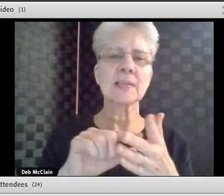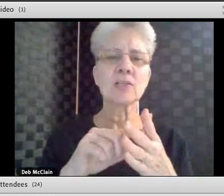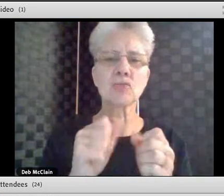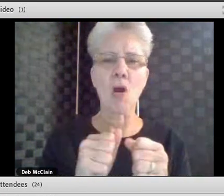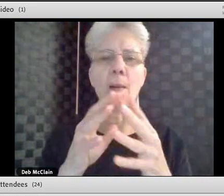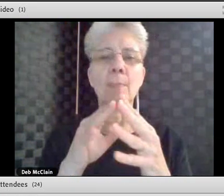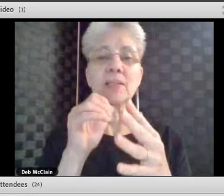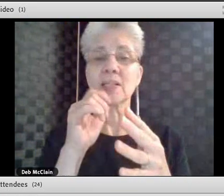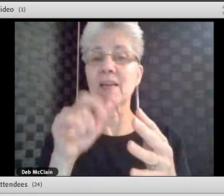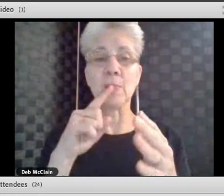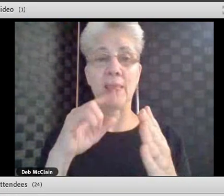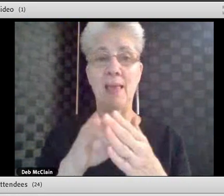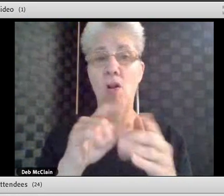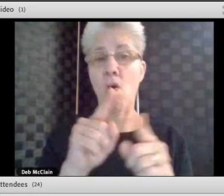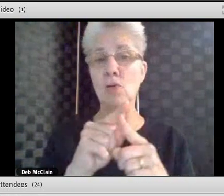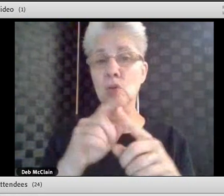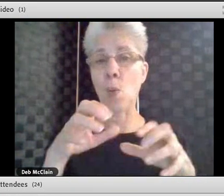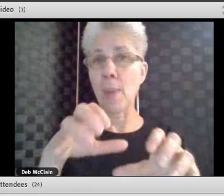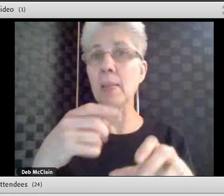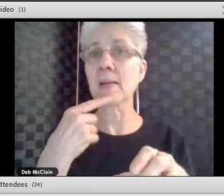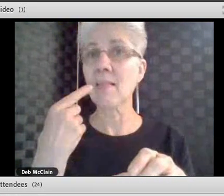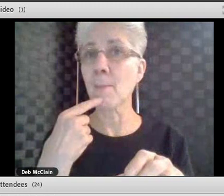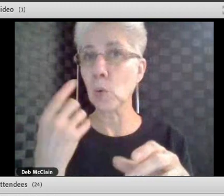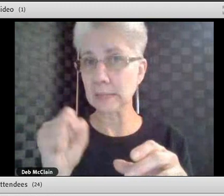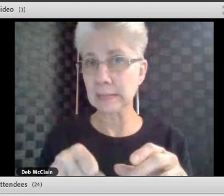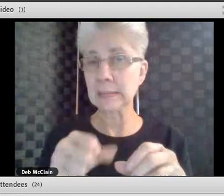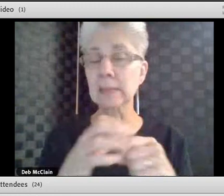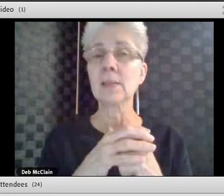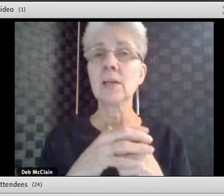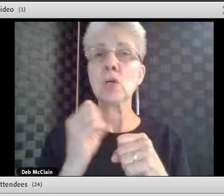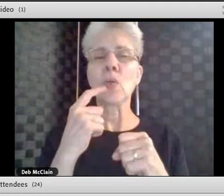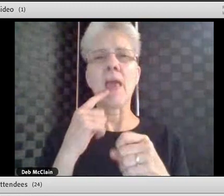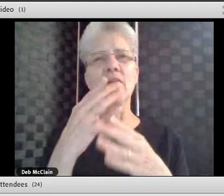It's also public libraries, so they have some examples here